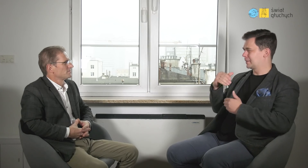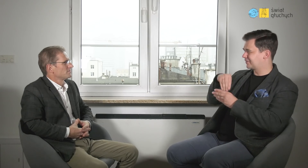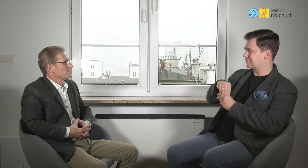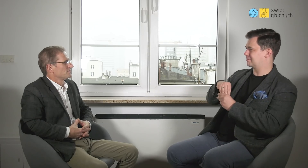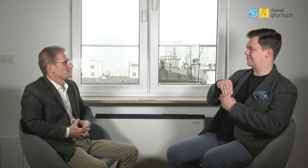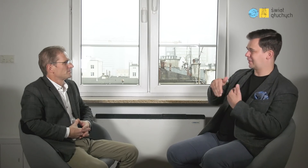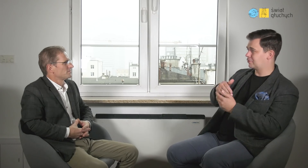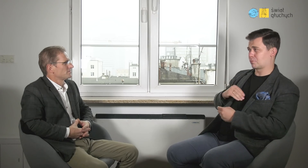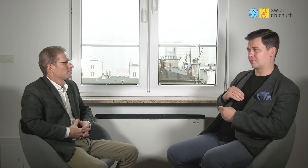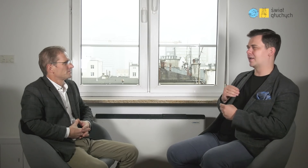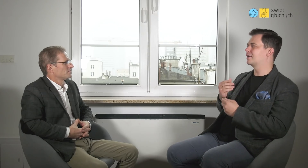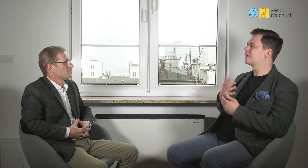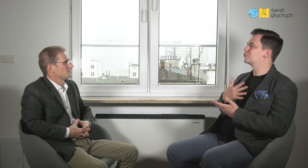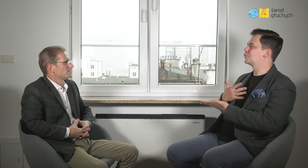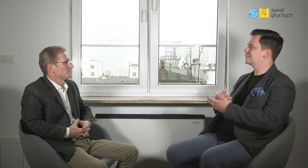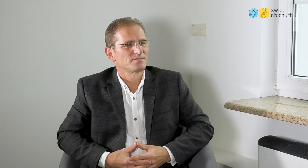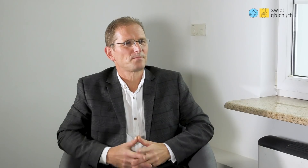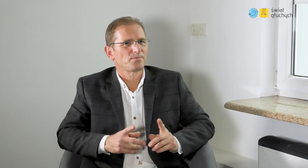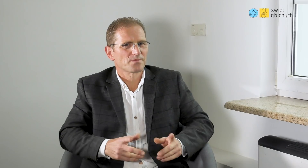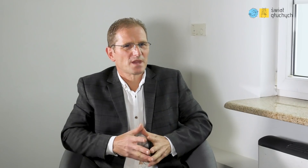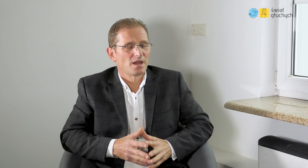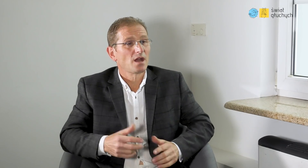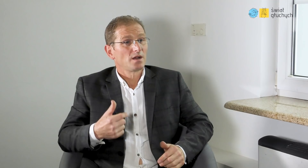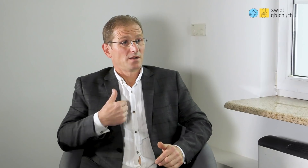You use Polish sign language, but do you also use the sign language system?